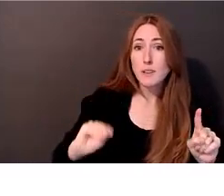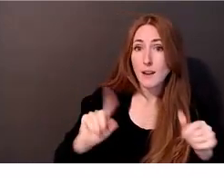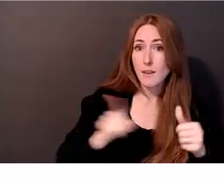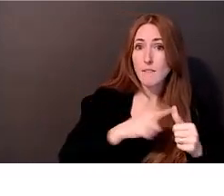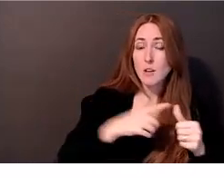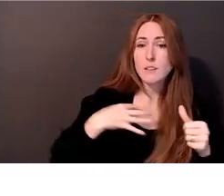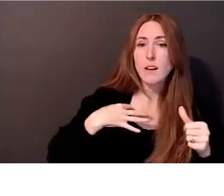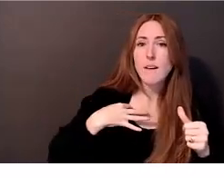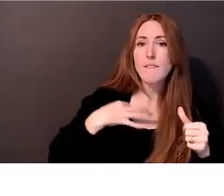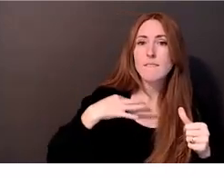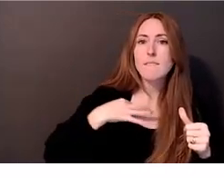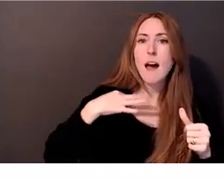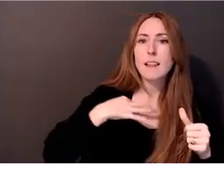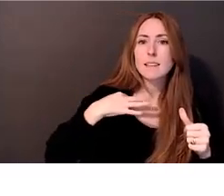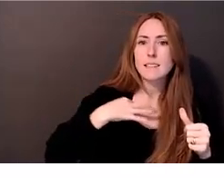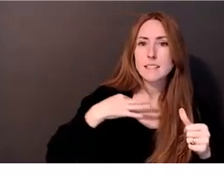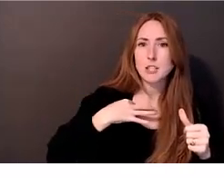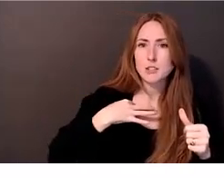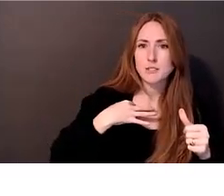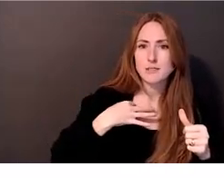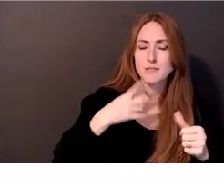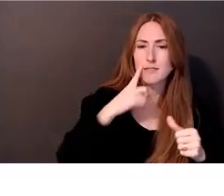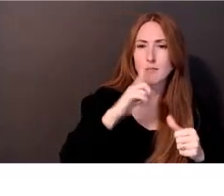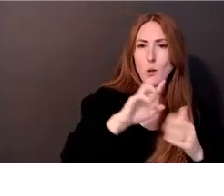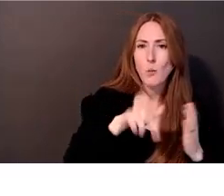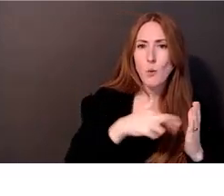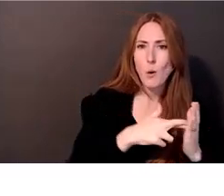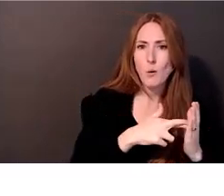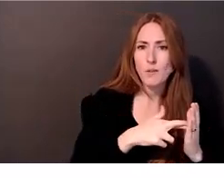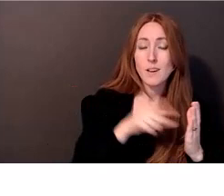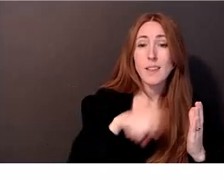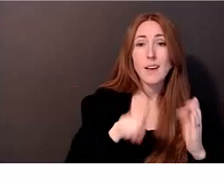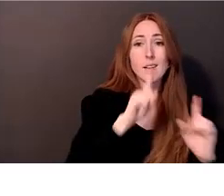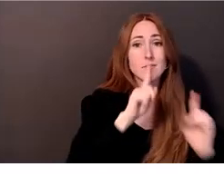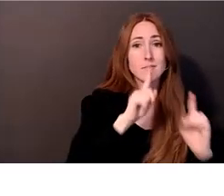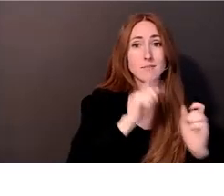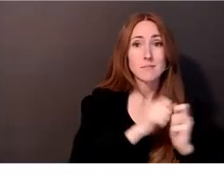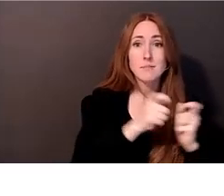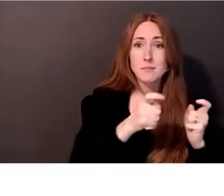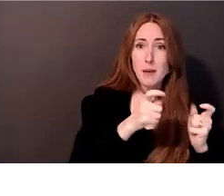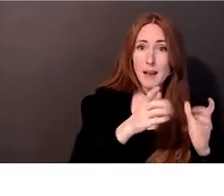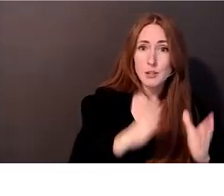So they talk to their manager, involve themselves in research activities.